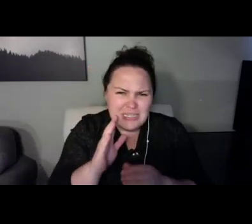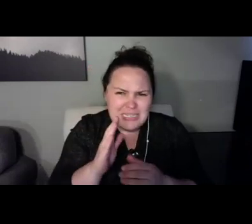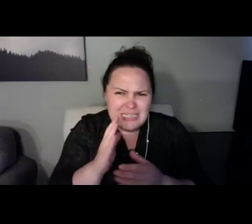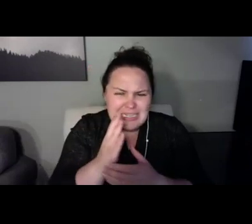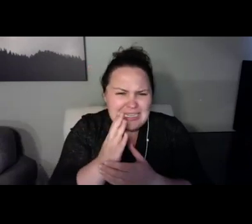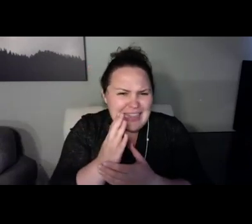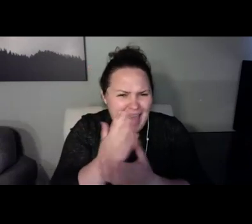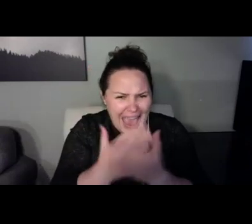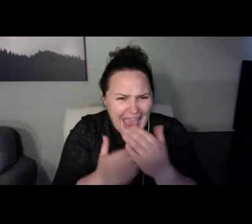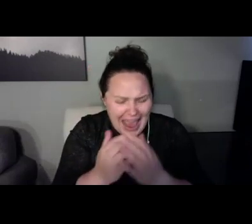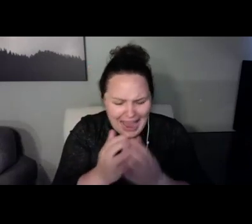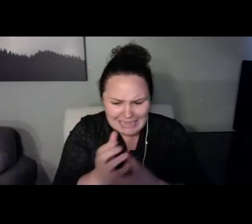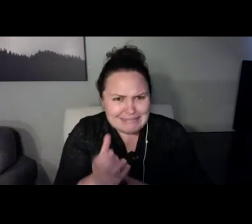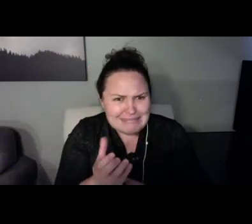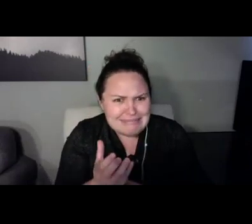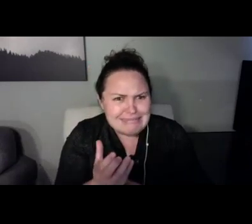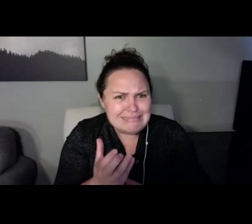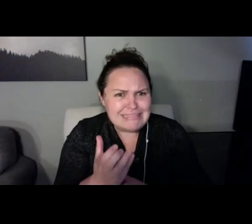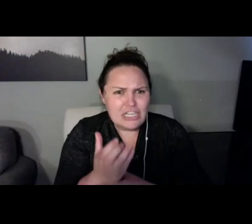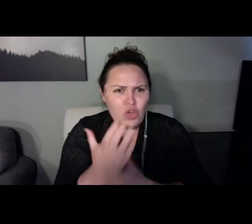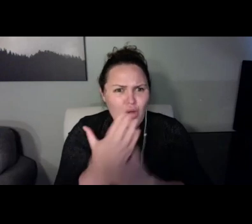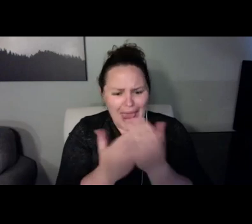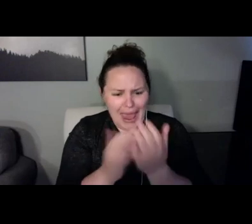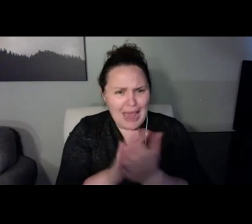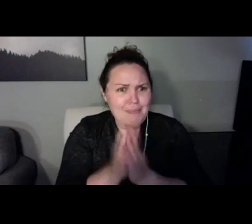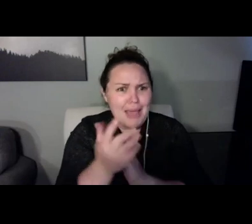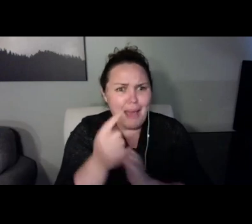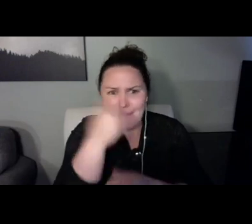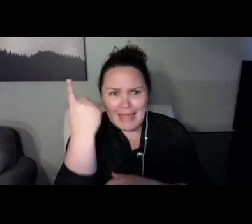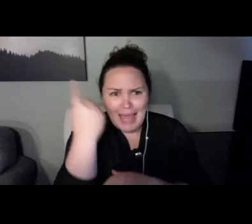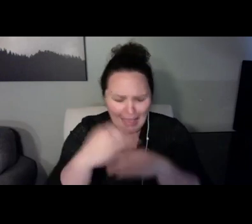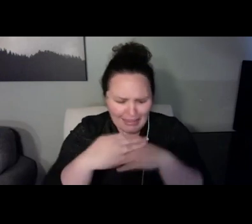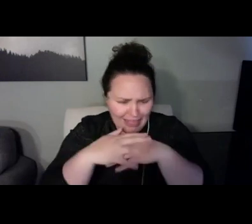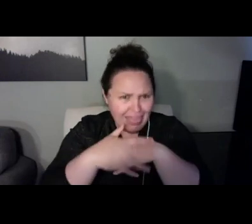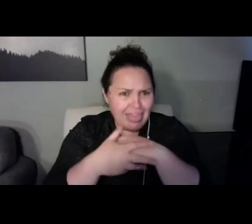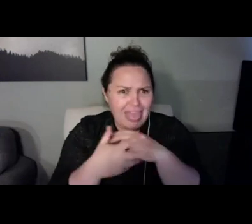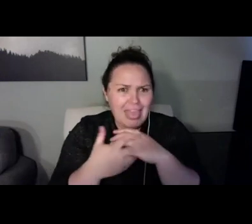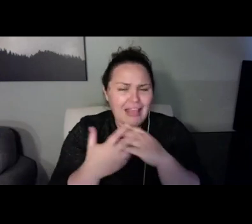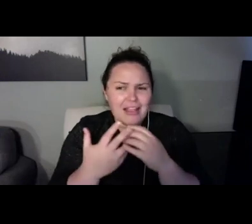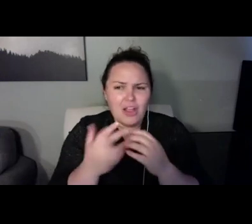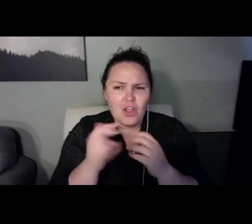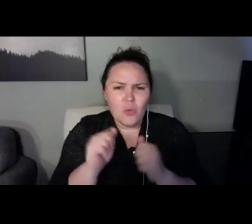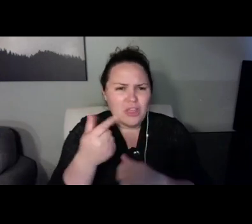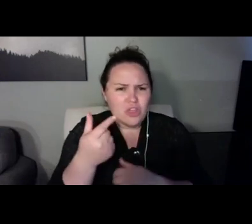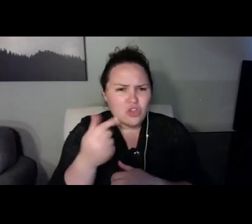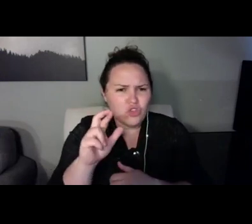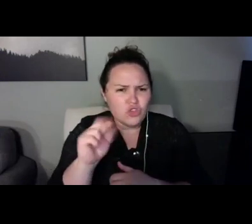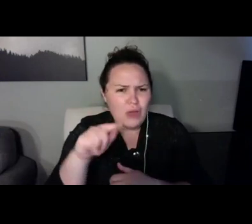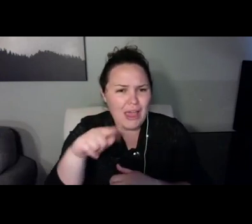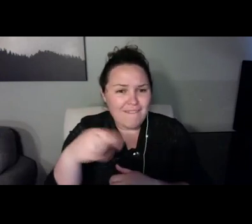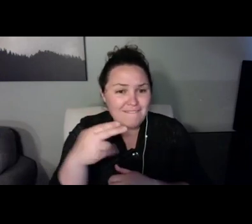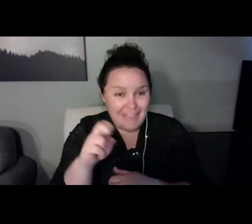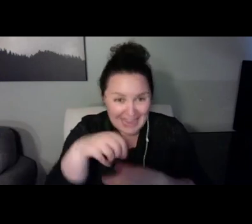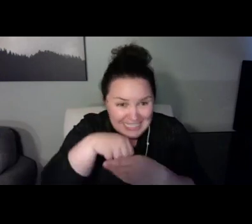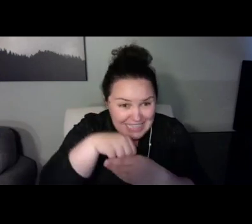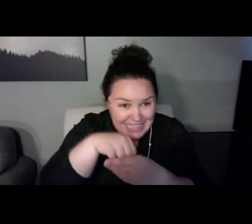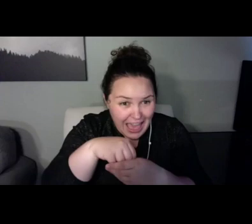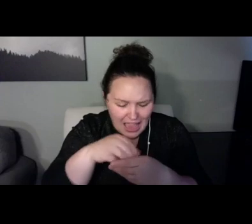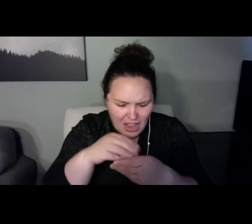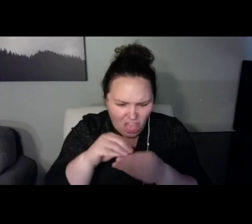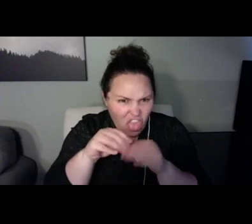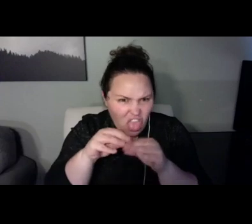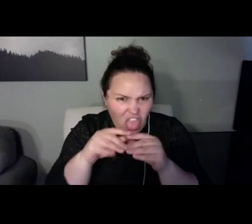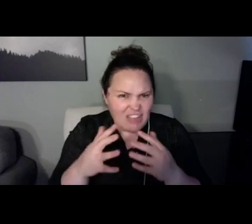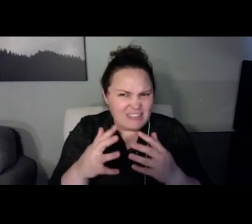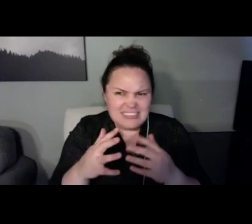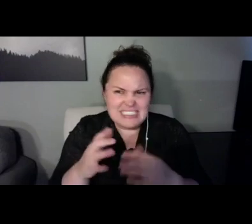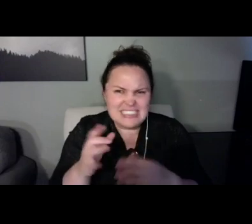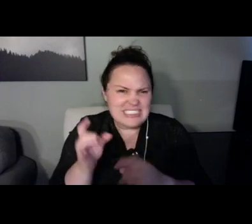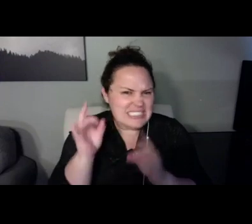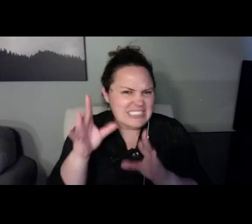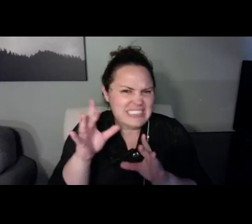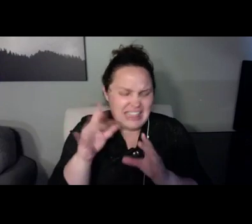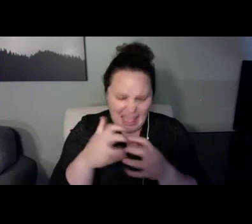They make your hands get all black with graphite. I hate pencil sharpeners.